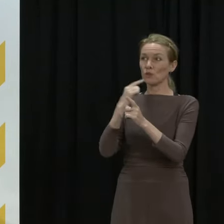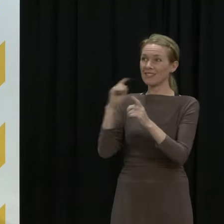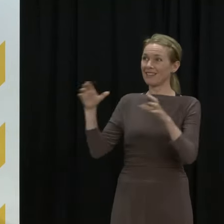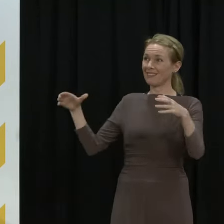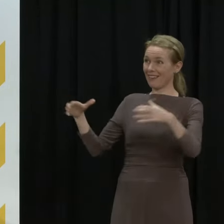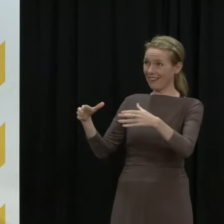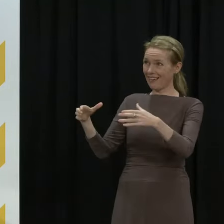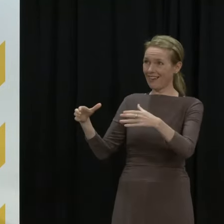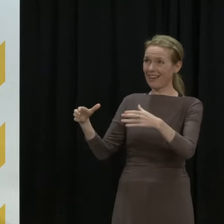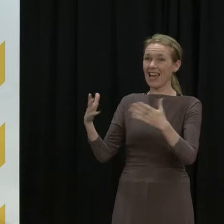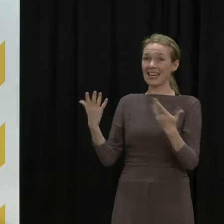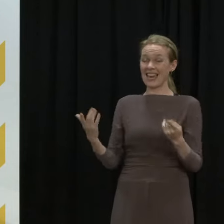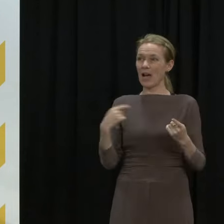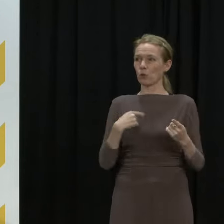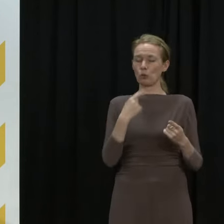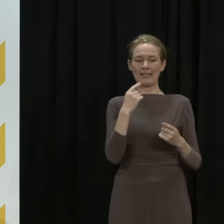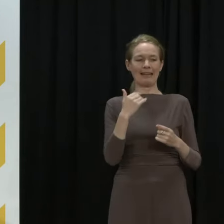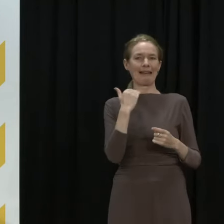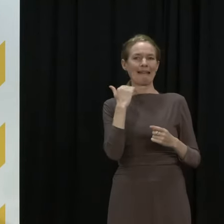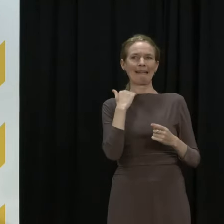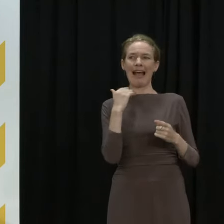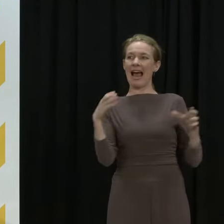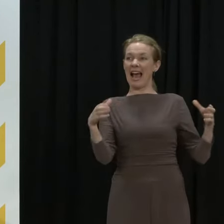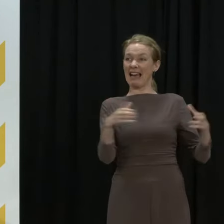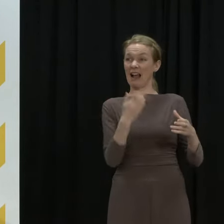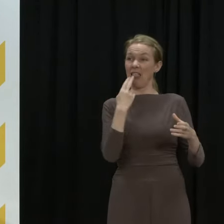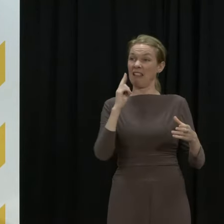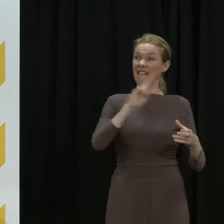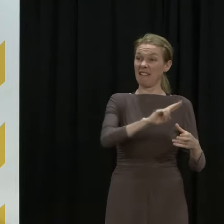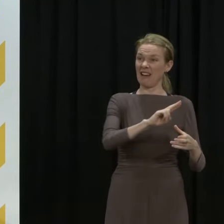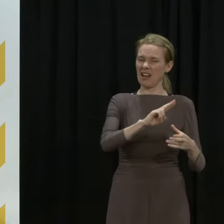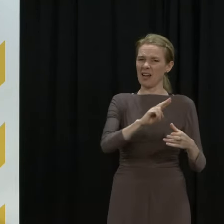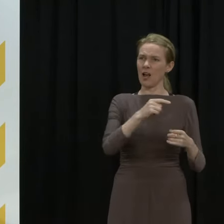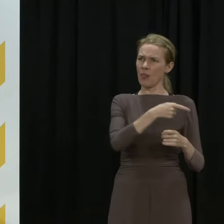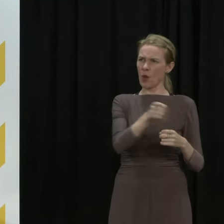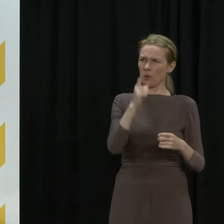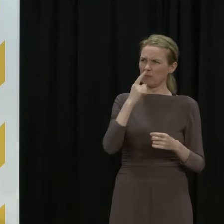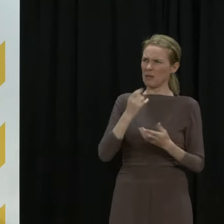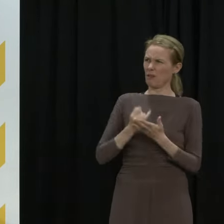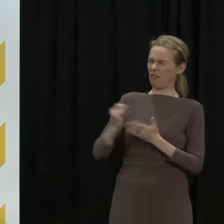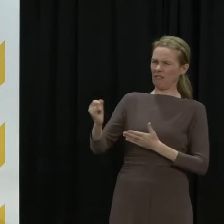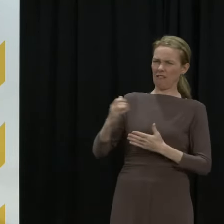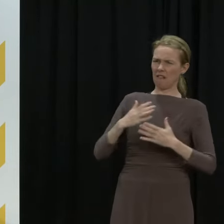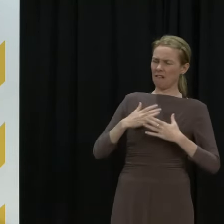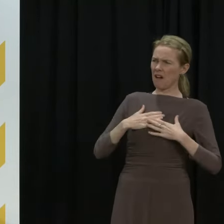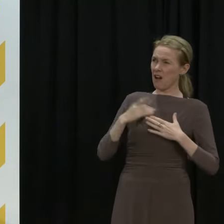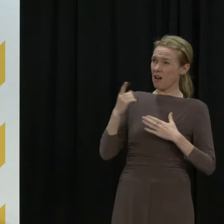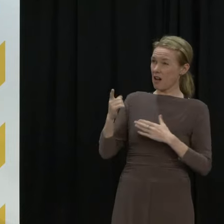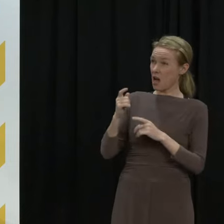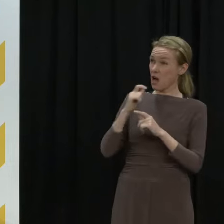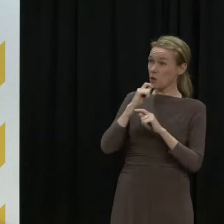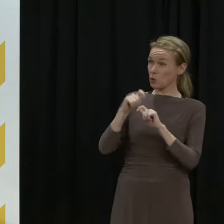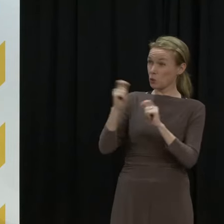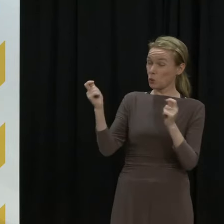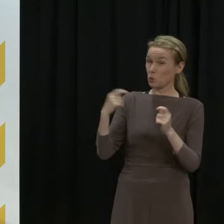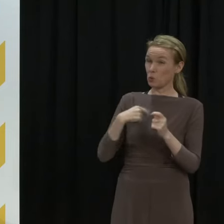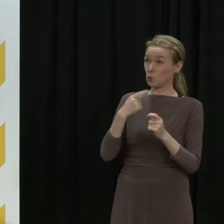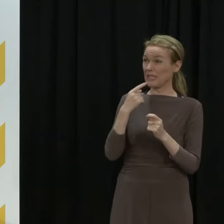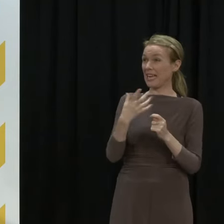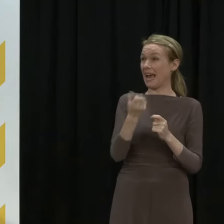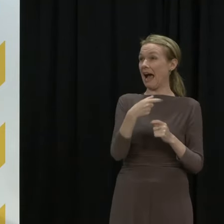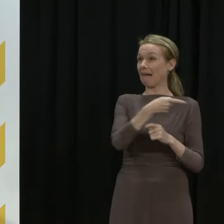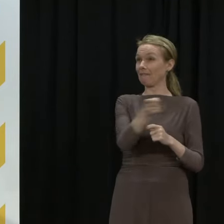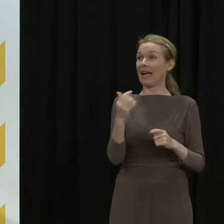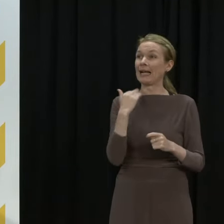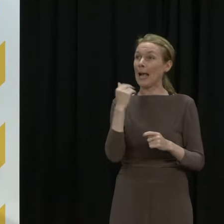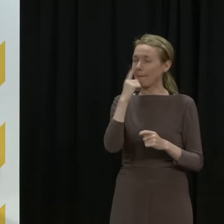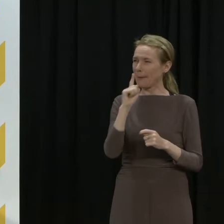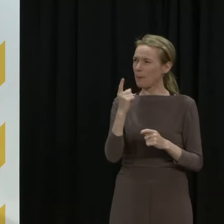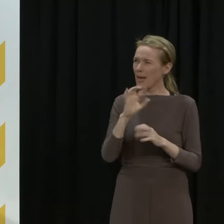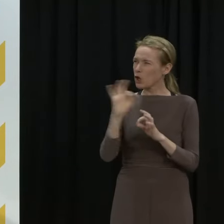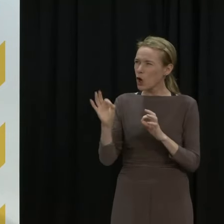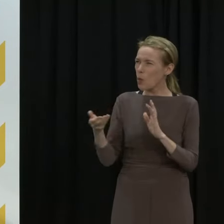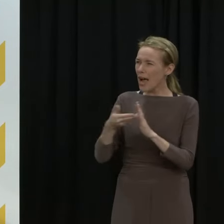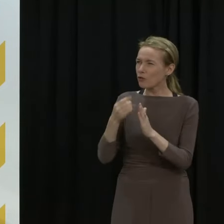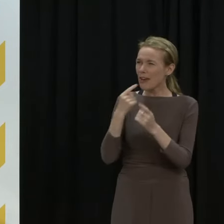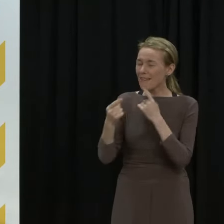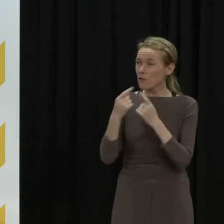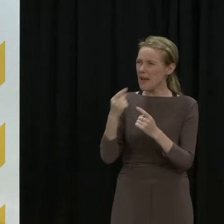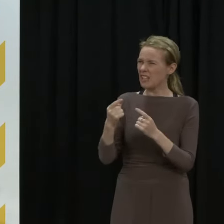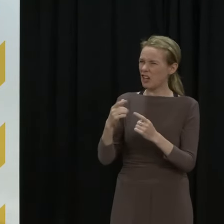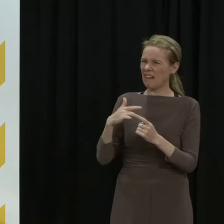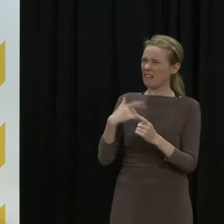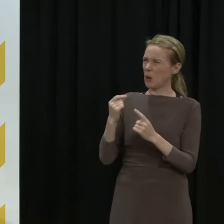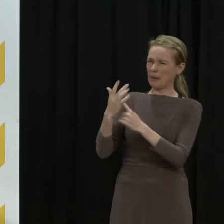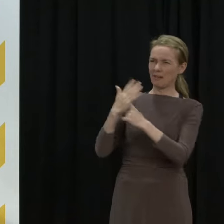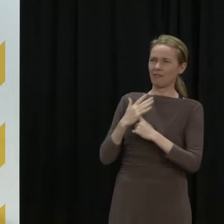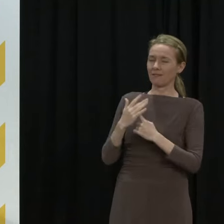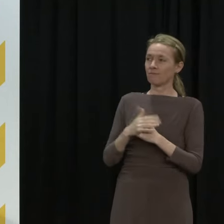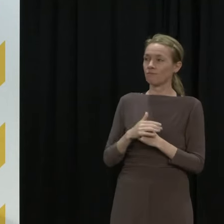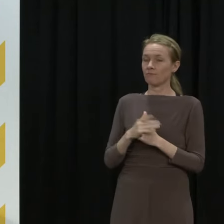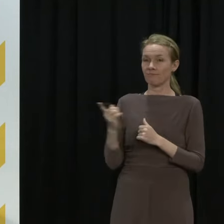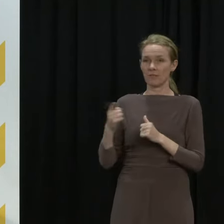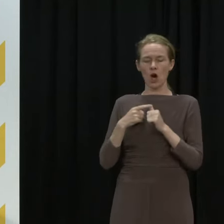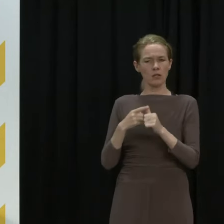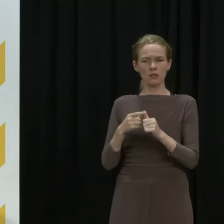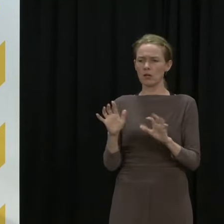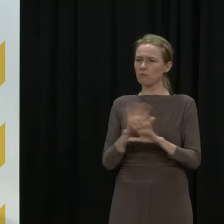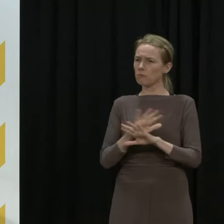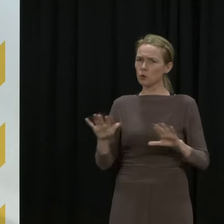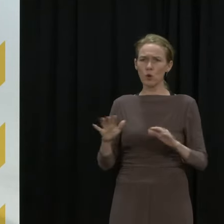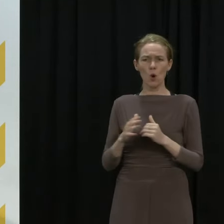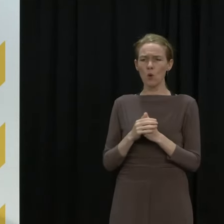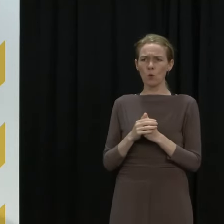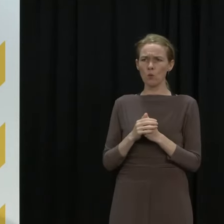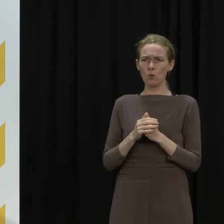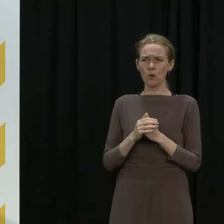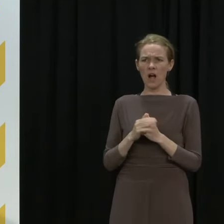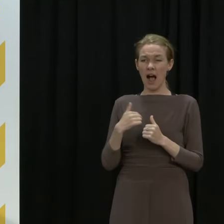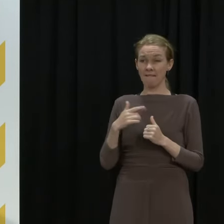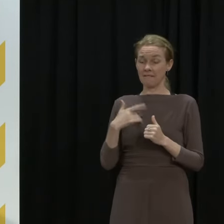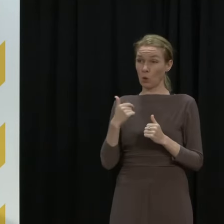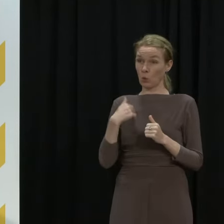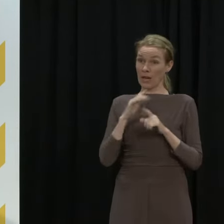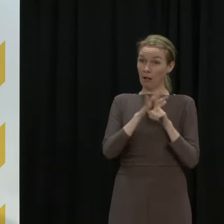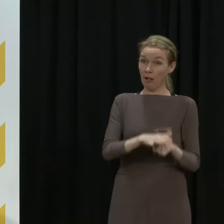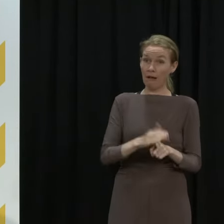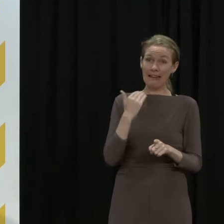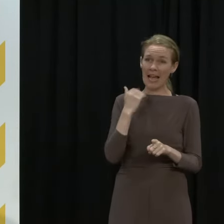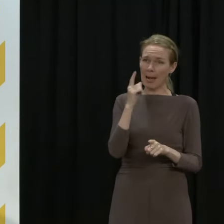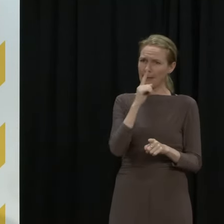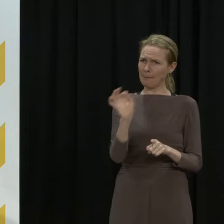COVID-19 spreads.